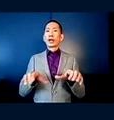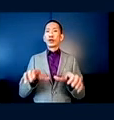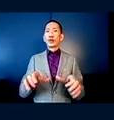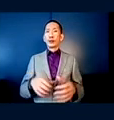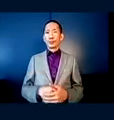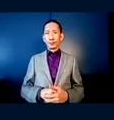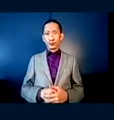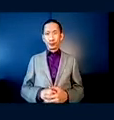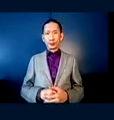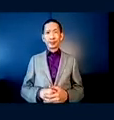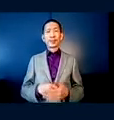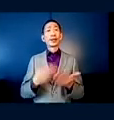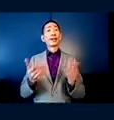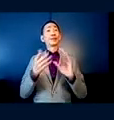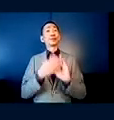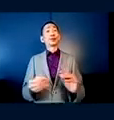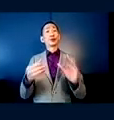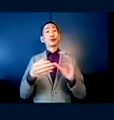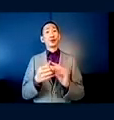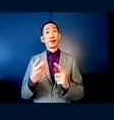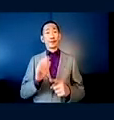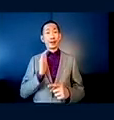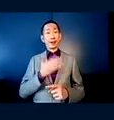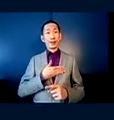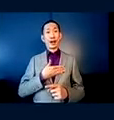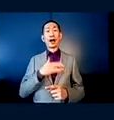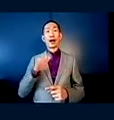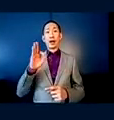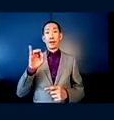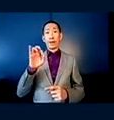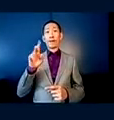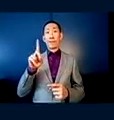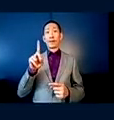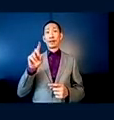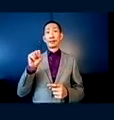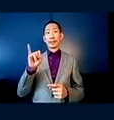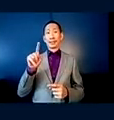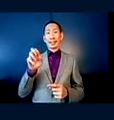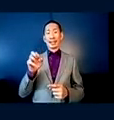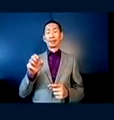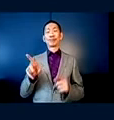DO WHAT THEY DO. SO, HERE'S A STORY FROM OUR OWN FIELD SITE.